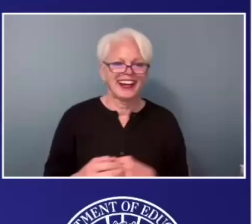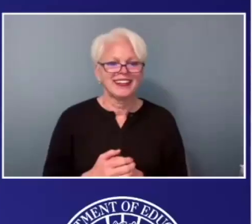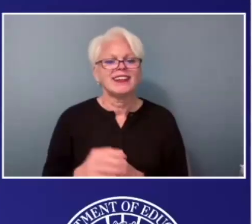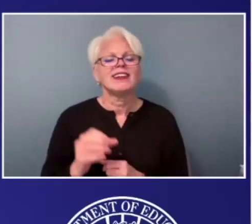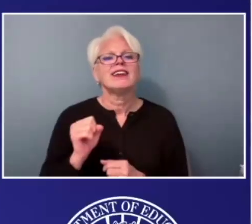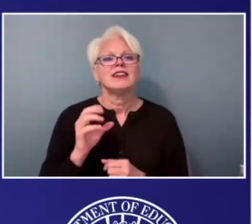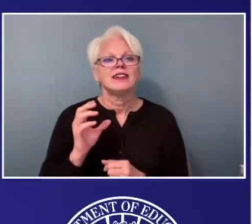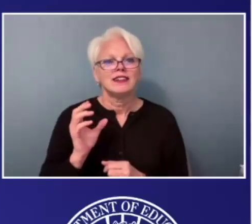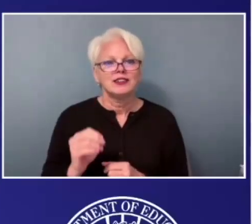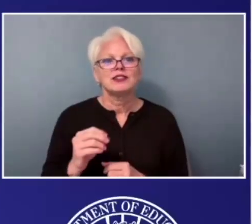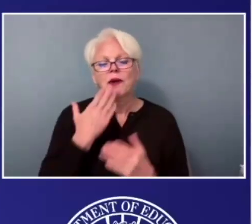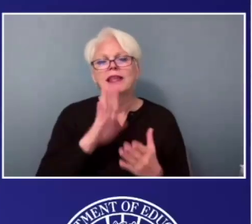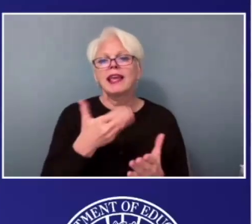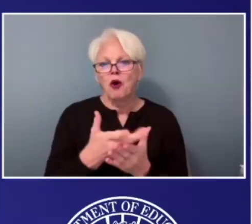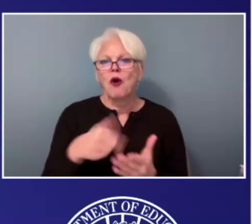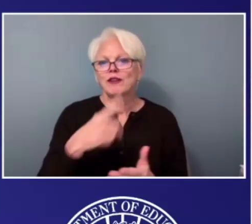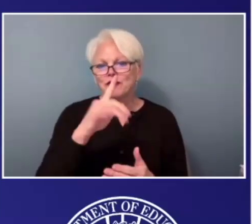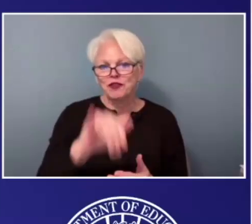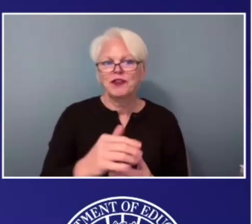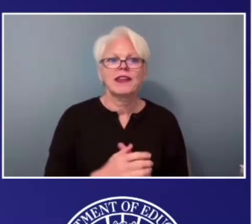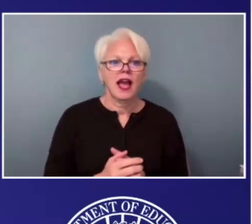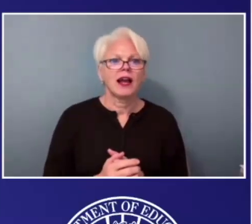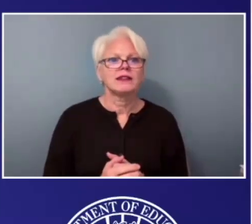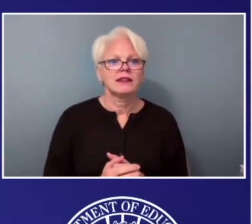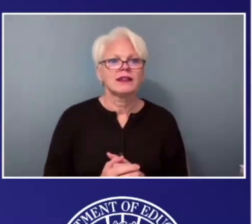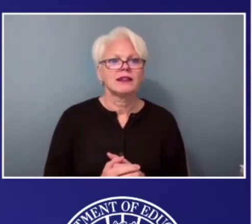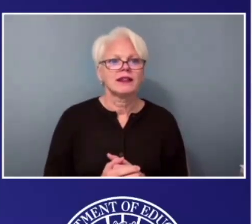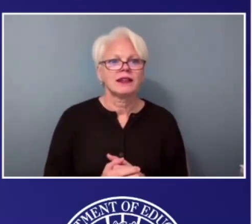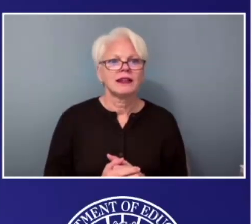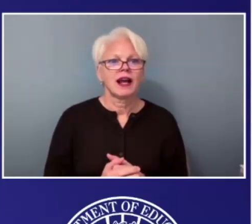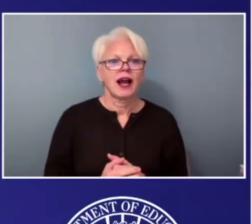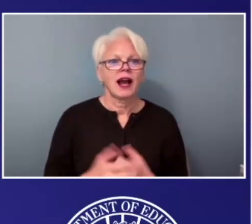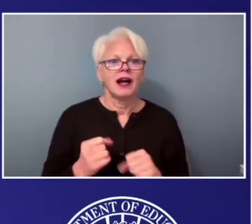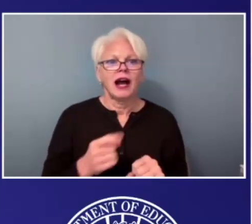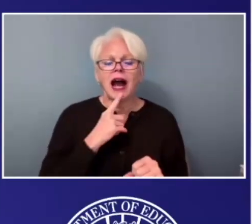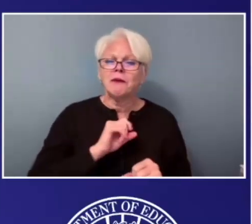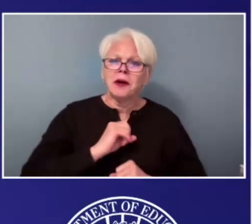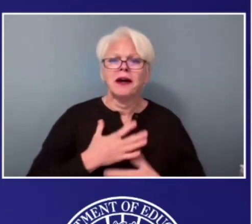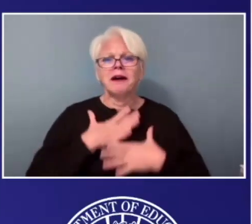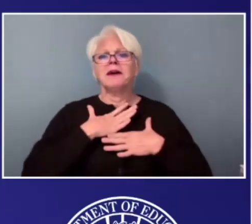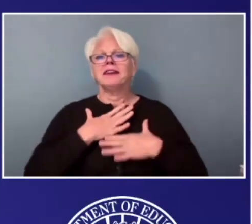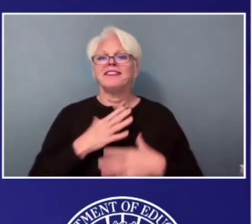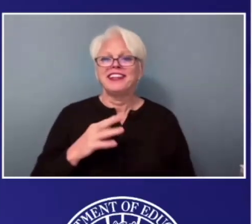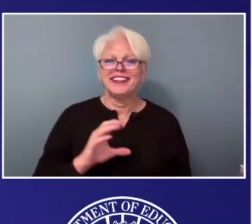And trying to keep -- I'm choked up. I'm choked up. I'm choked up too. No,